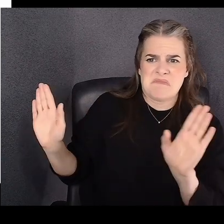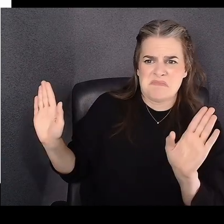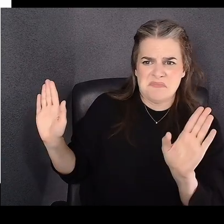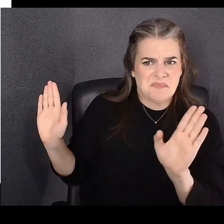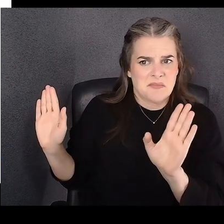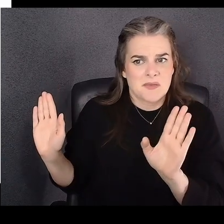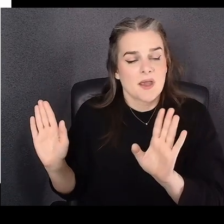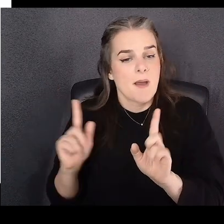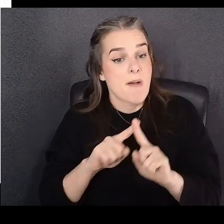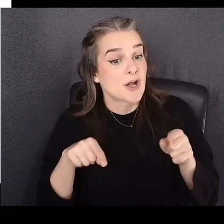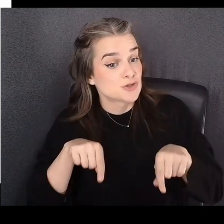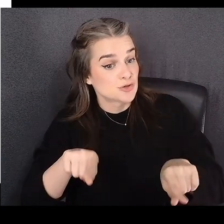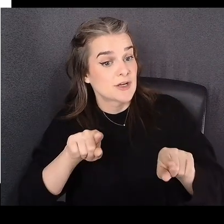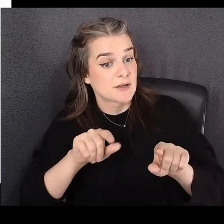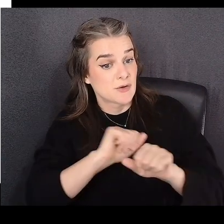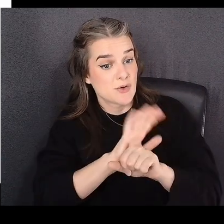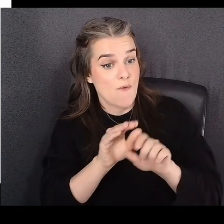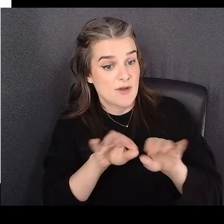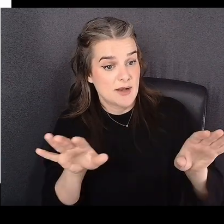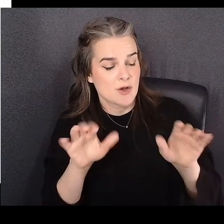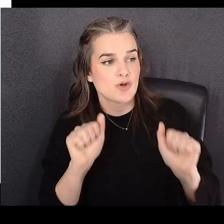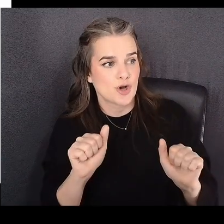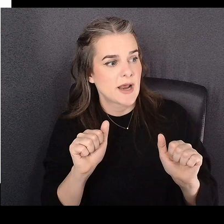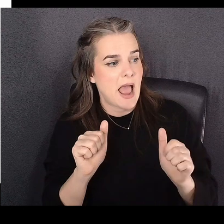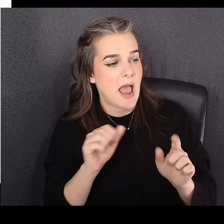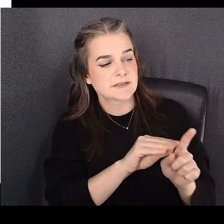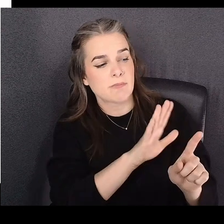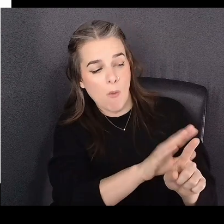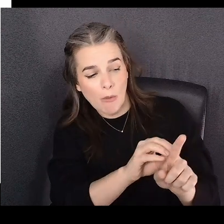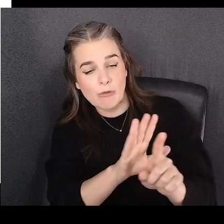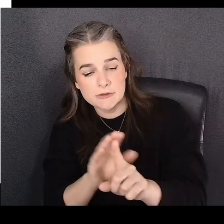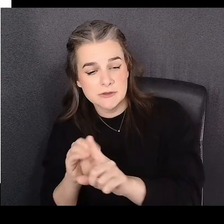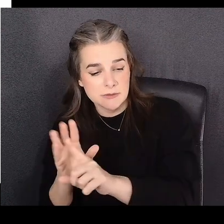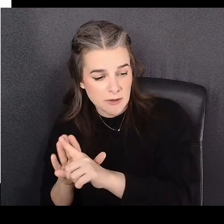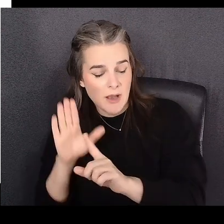just explore and explore folks that didn't have any desire for technology.